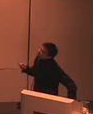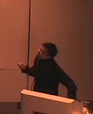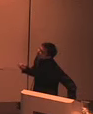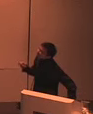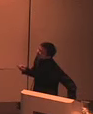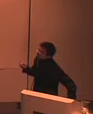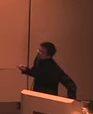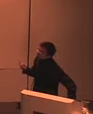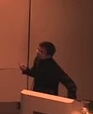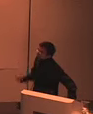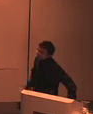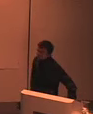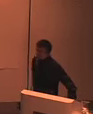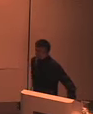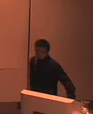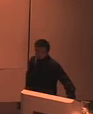At this time, he's just sleepy.